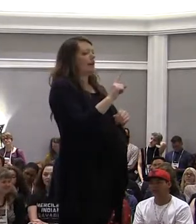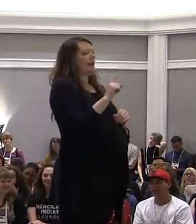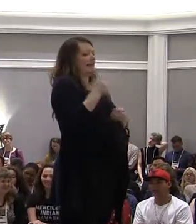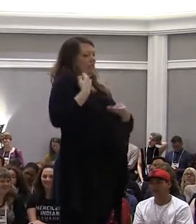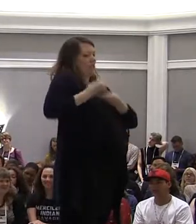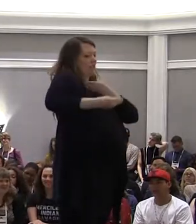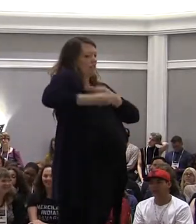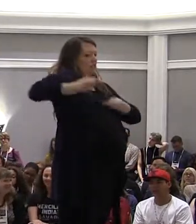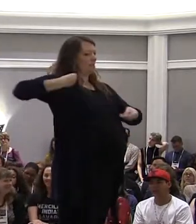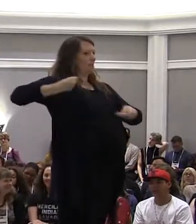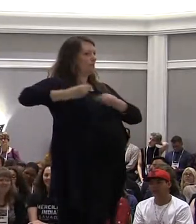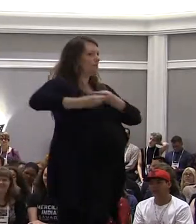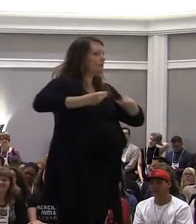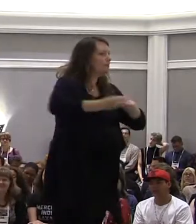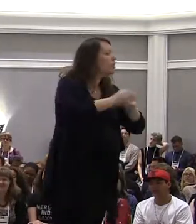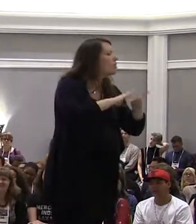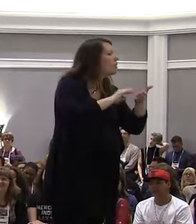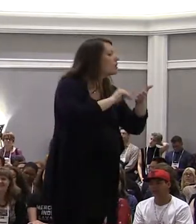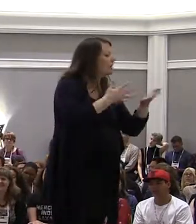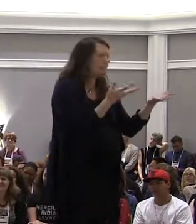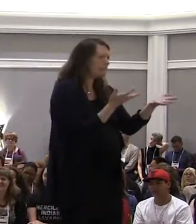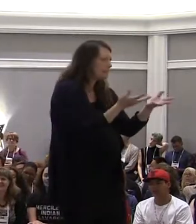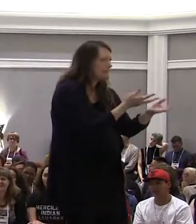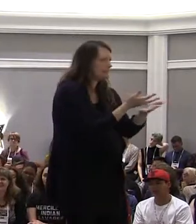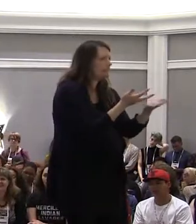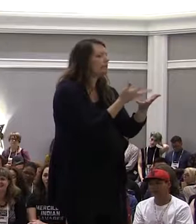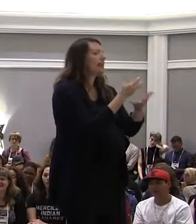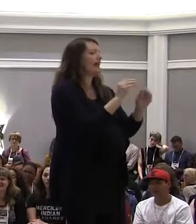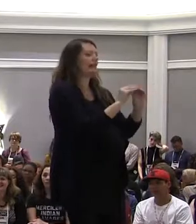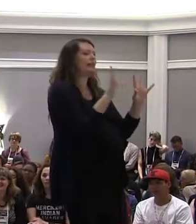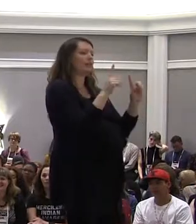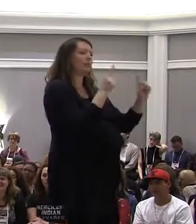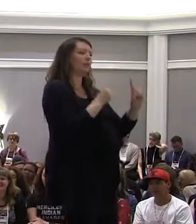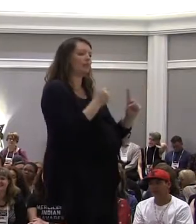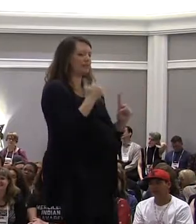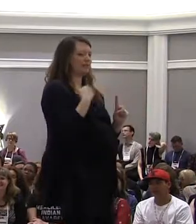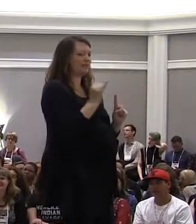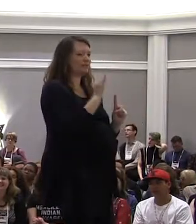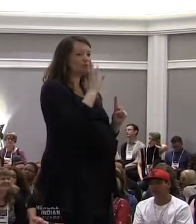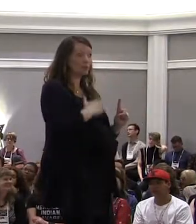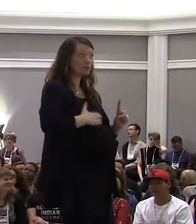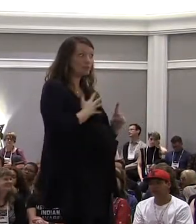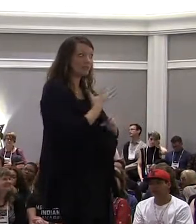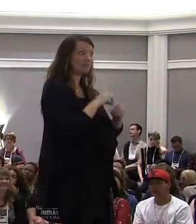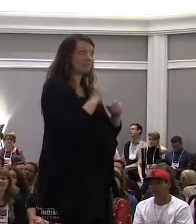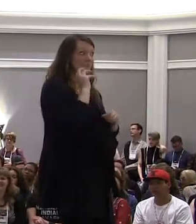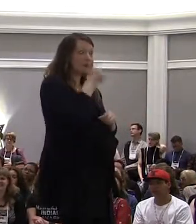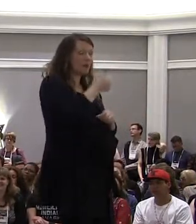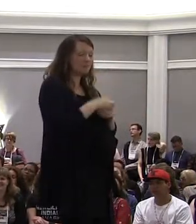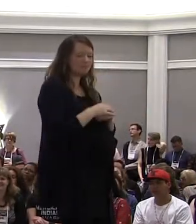with some clear action items, so please join us tomorrow during lunch, in our working session.